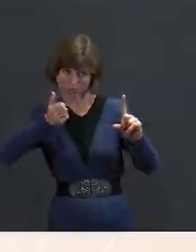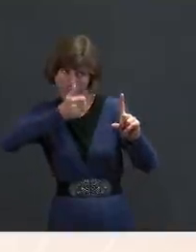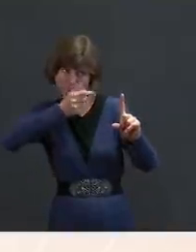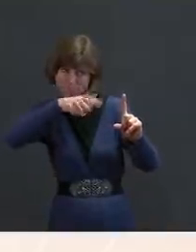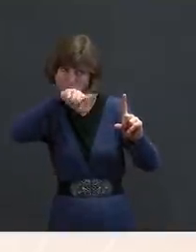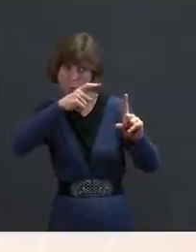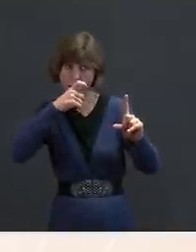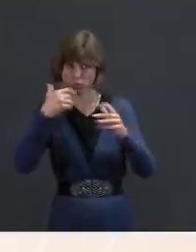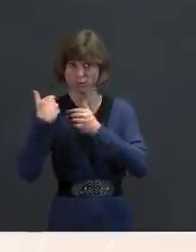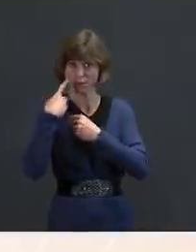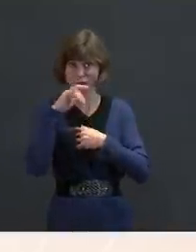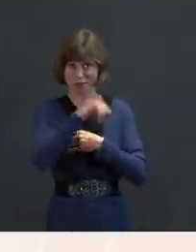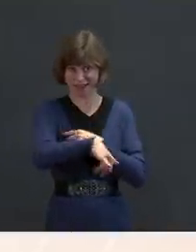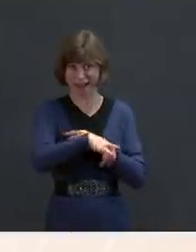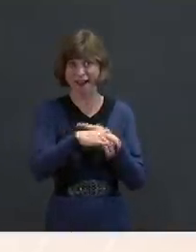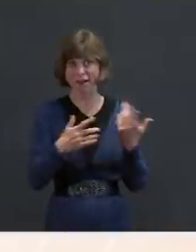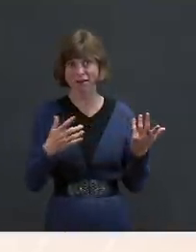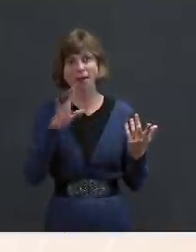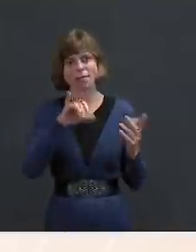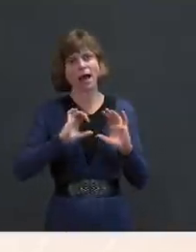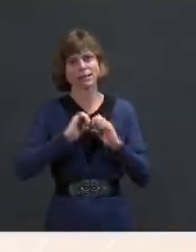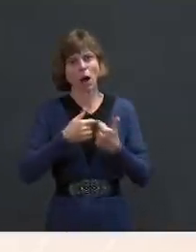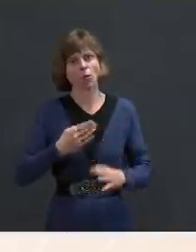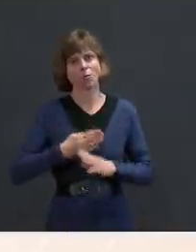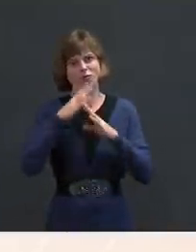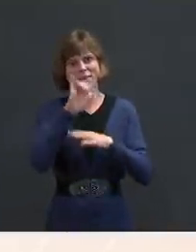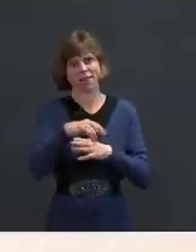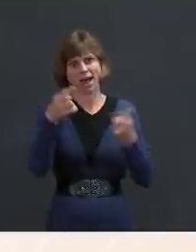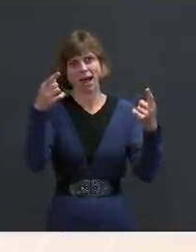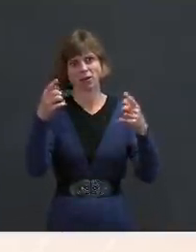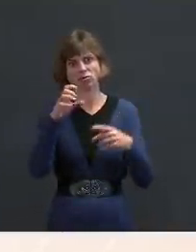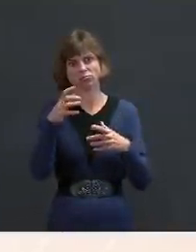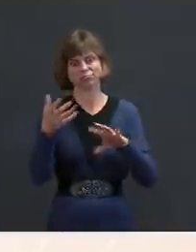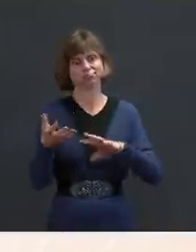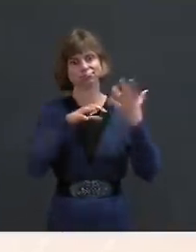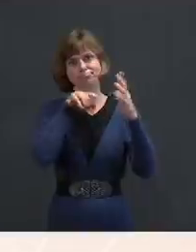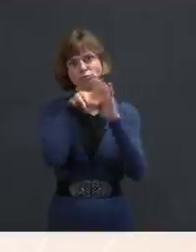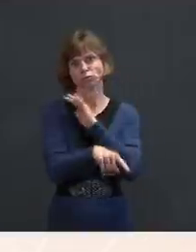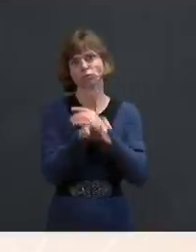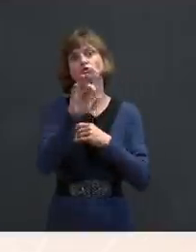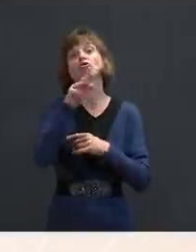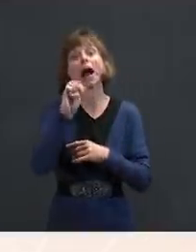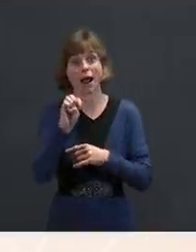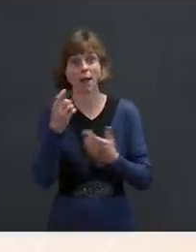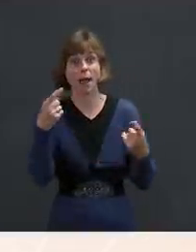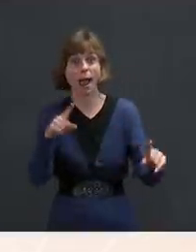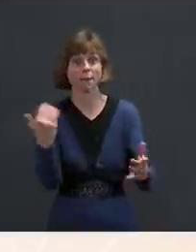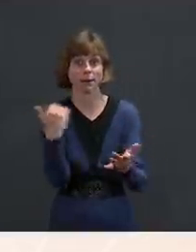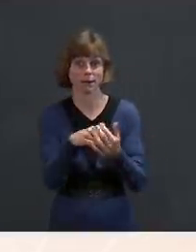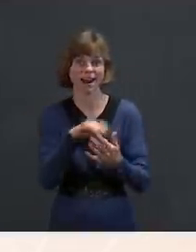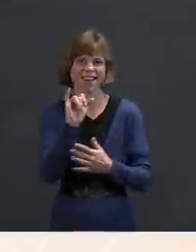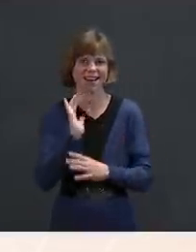is the best way to prevent a crime like this from ever happening again. That is our objective. The Press: But going after the network responsible